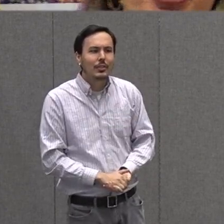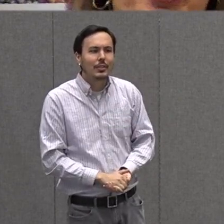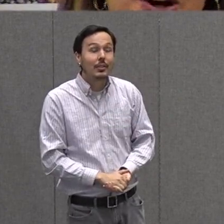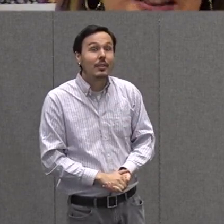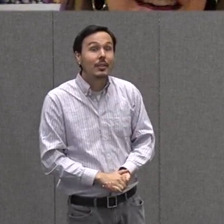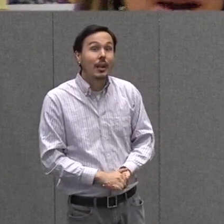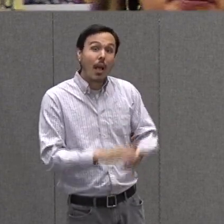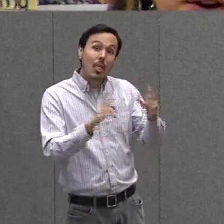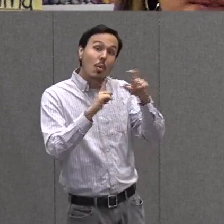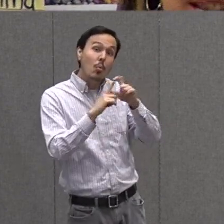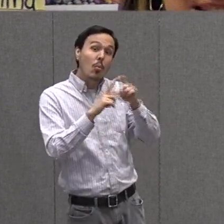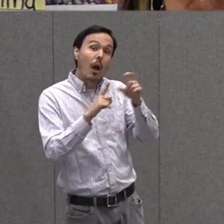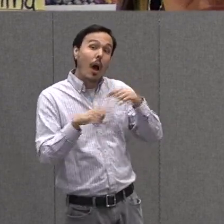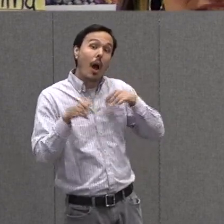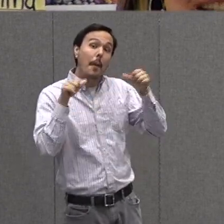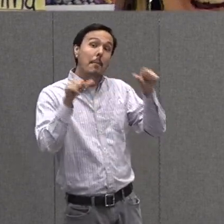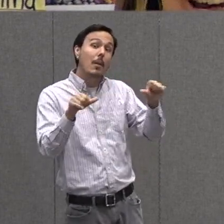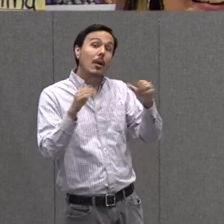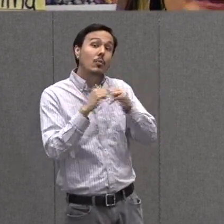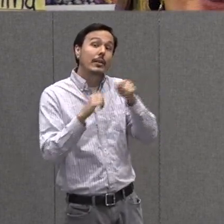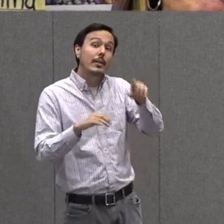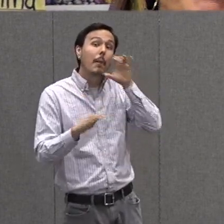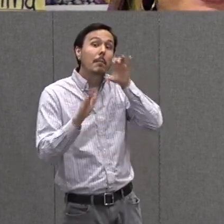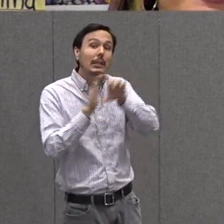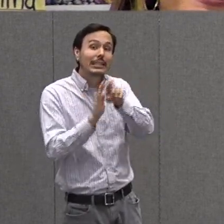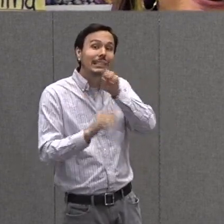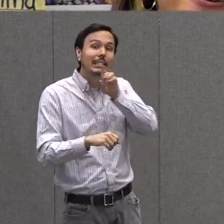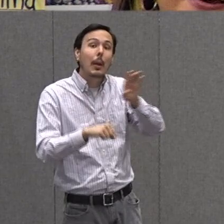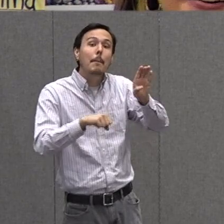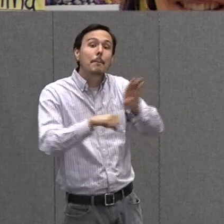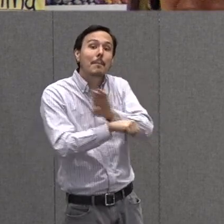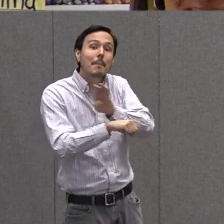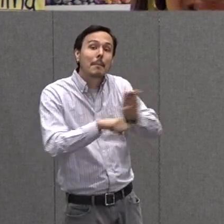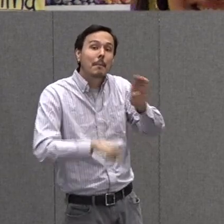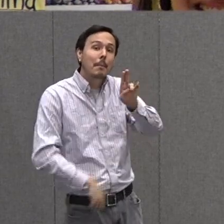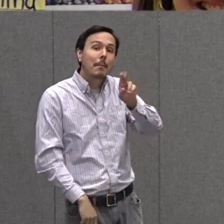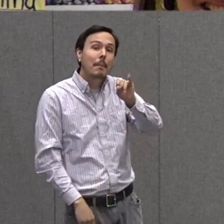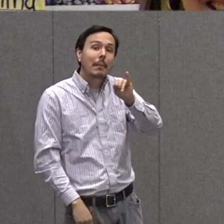The word that I put with this picture is business. Say business.